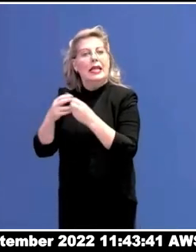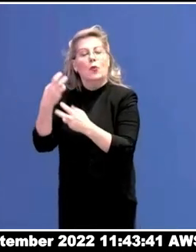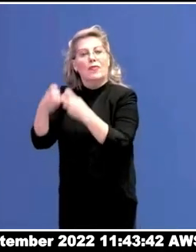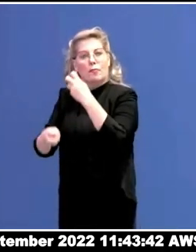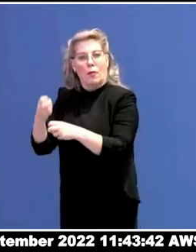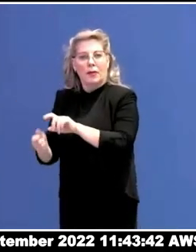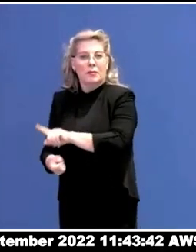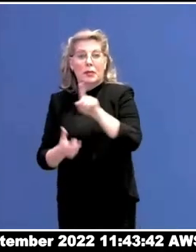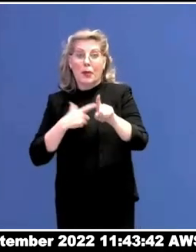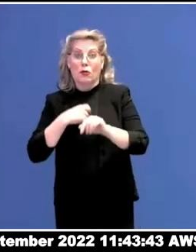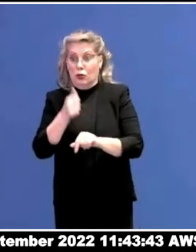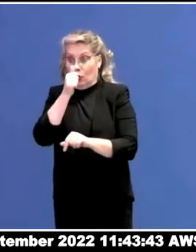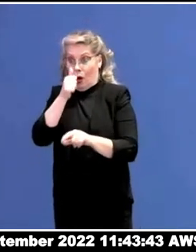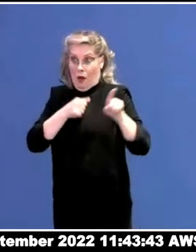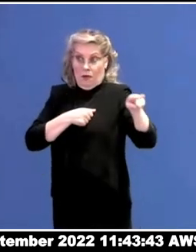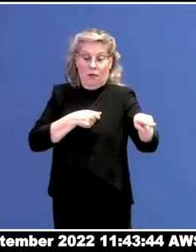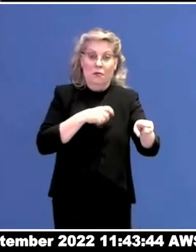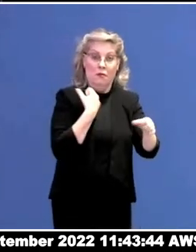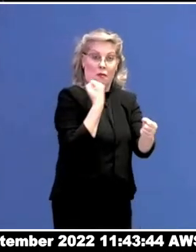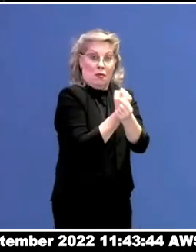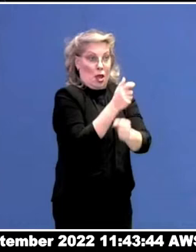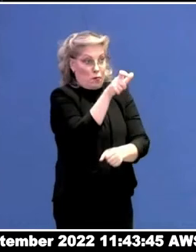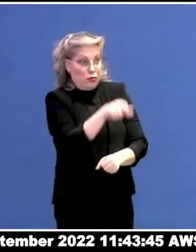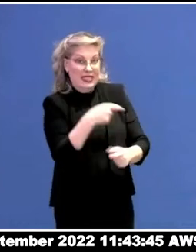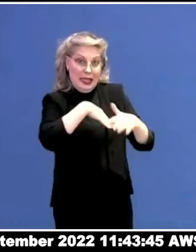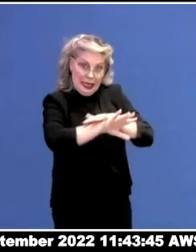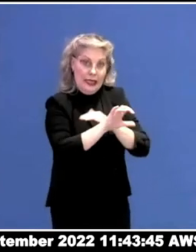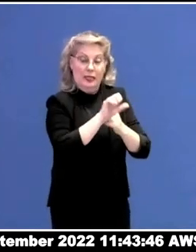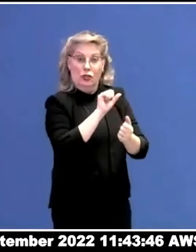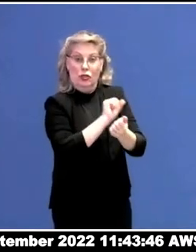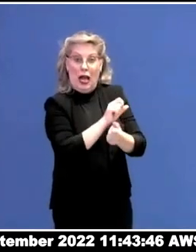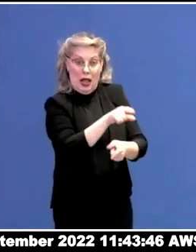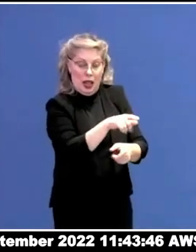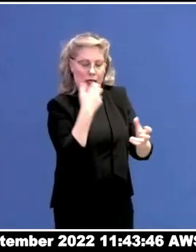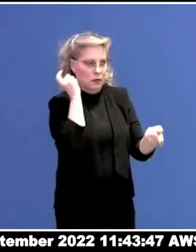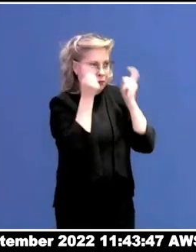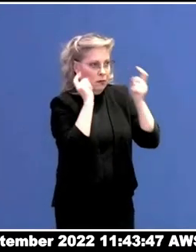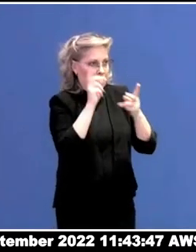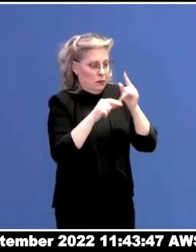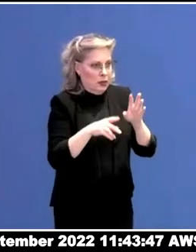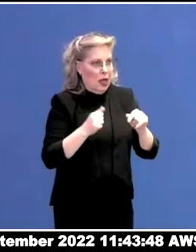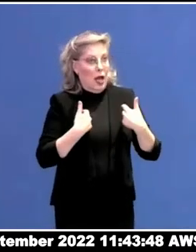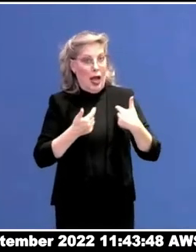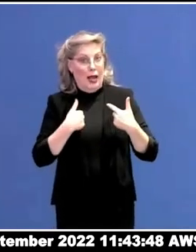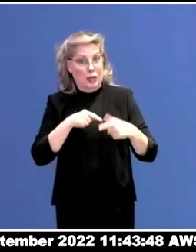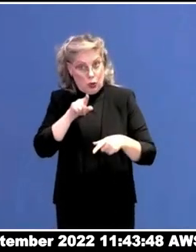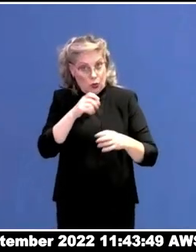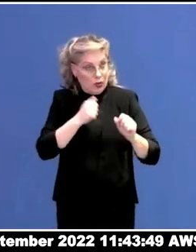finding that that is important to de-escalating and settling prisoners? Absolutely. It is very important.